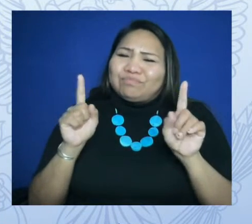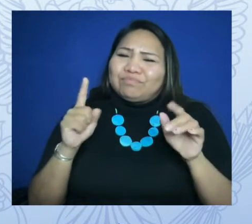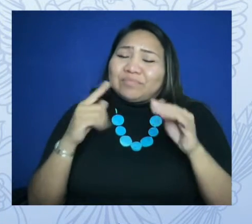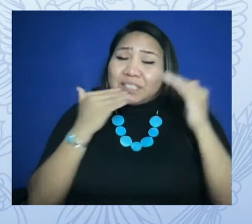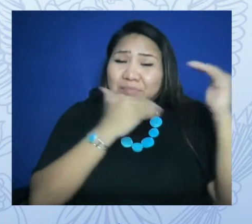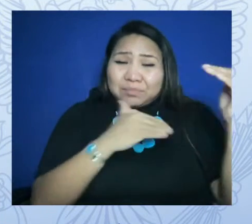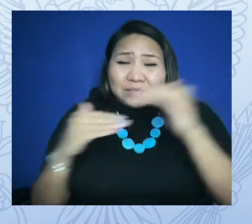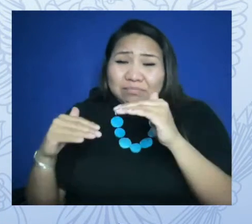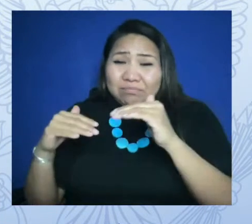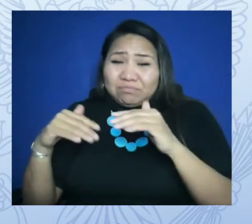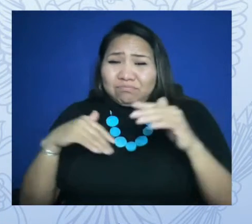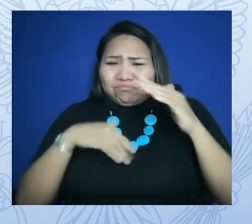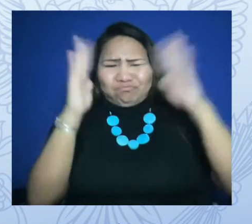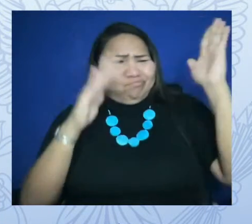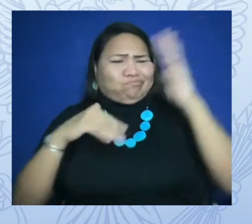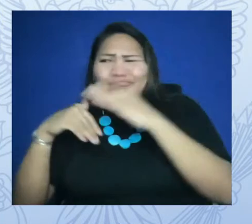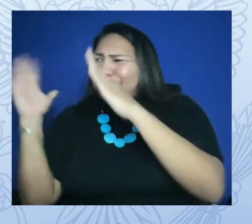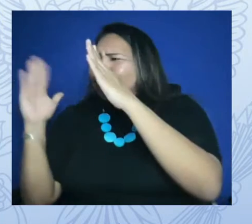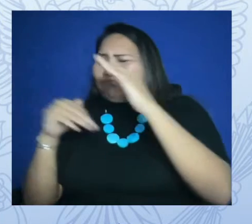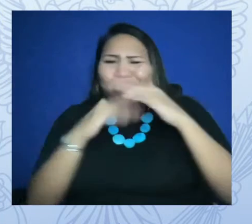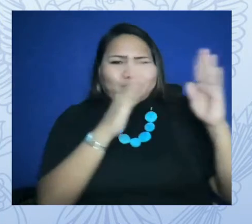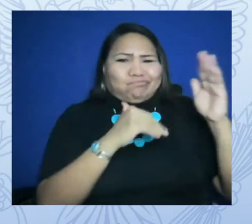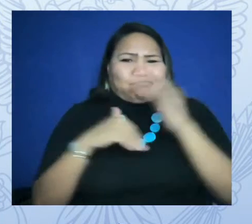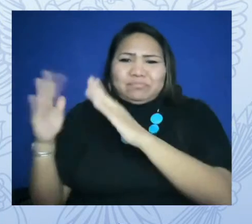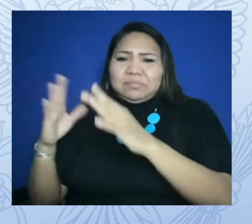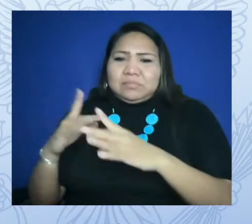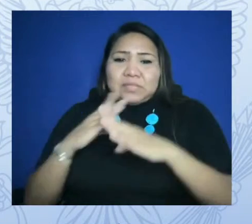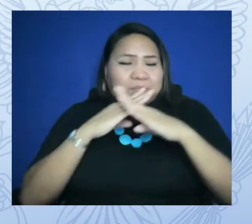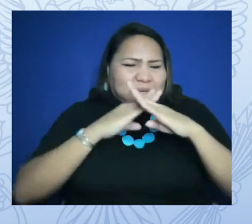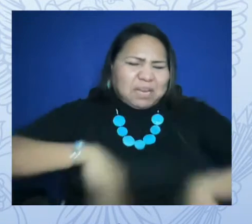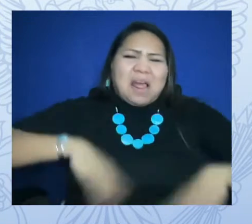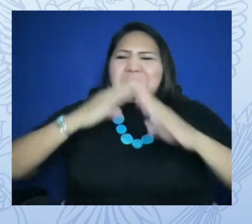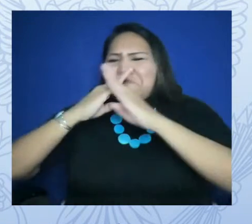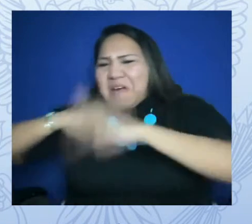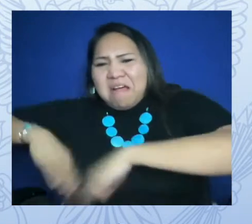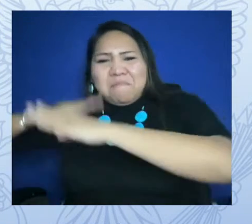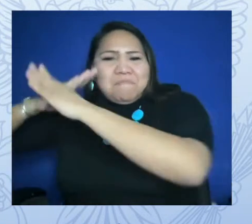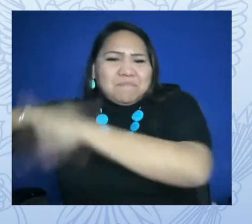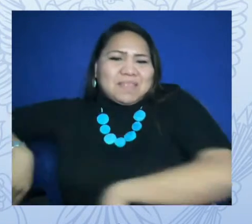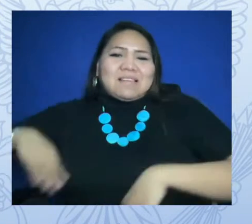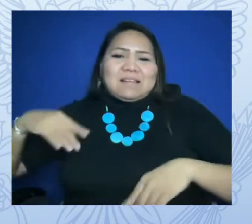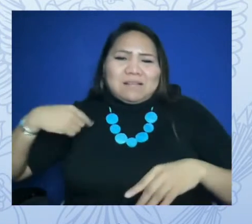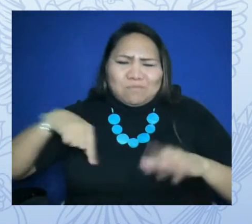so that our communities have the representation they deserve everywhere in state houses,